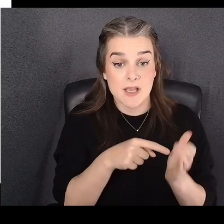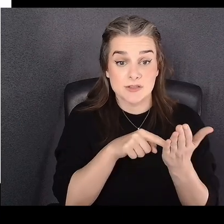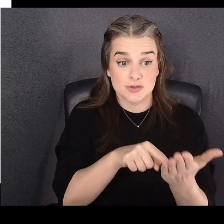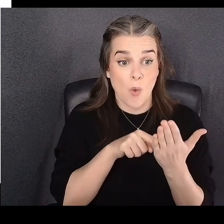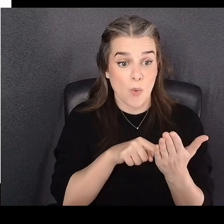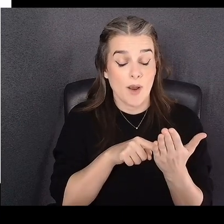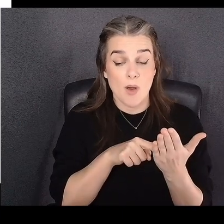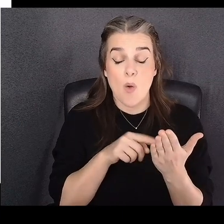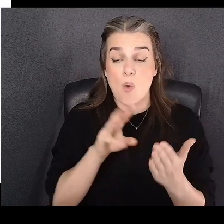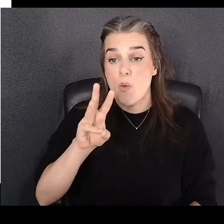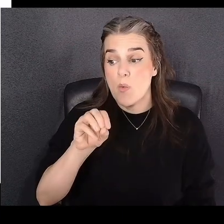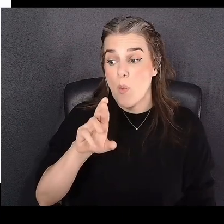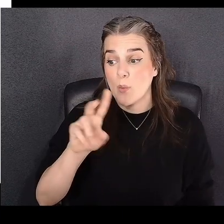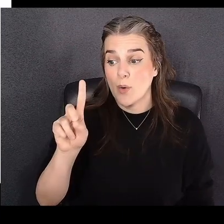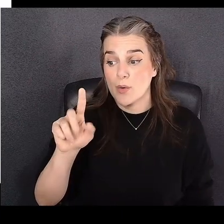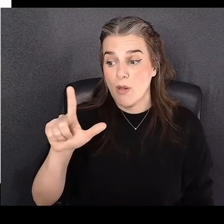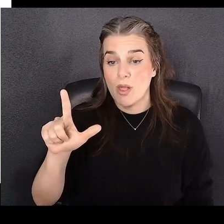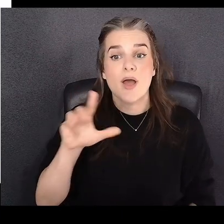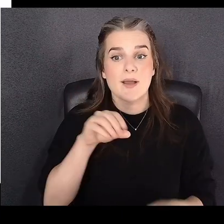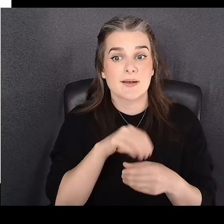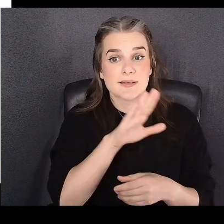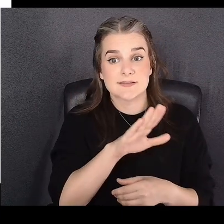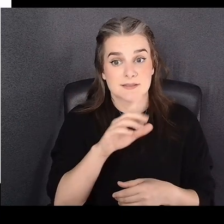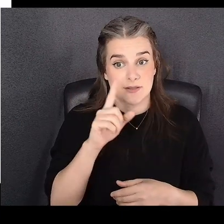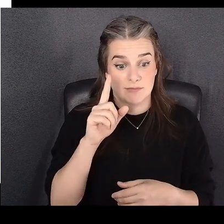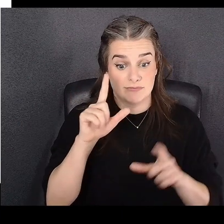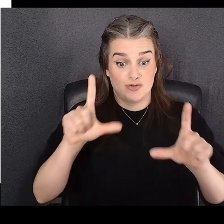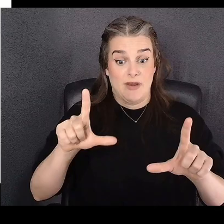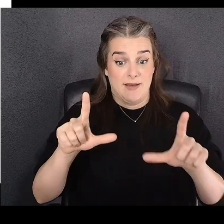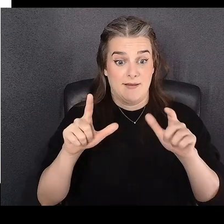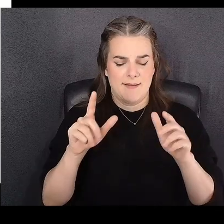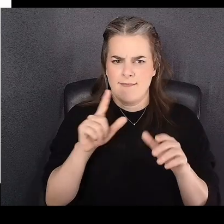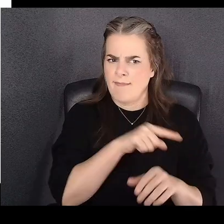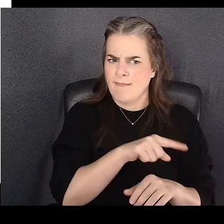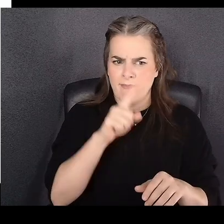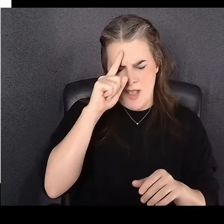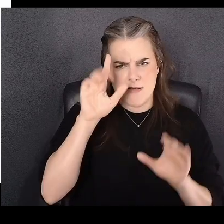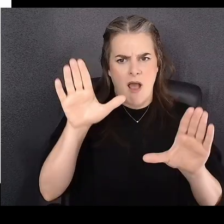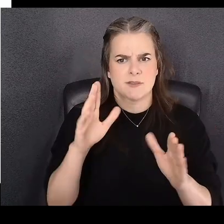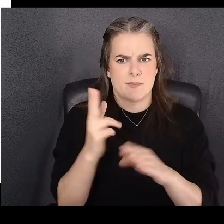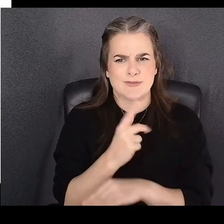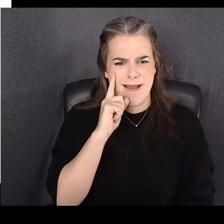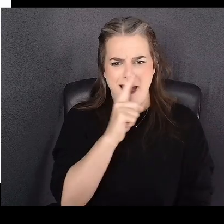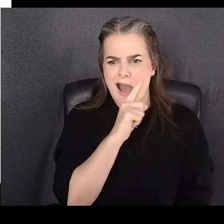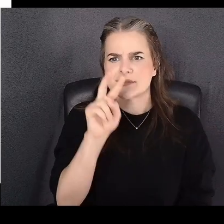And it's a novel task. He's learning something different,